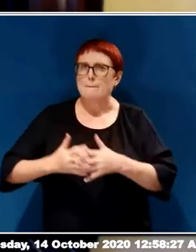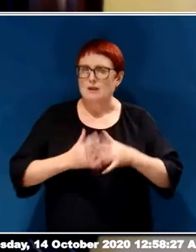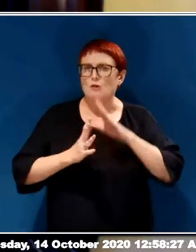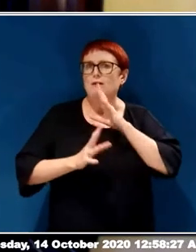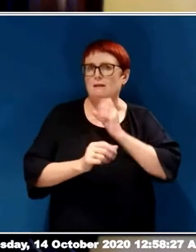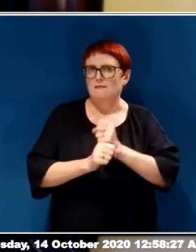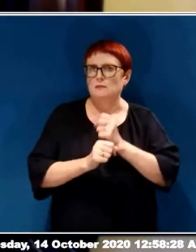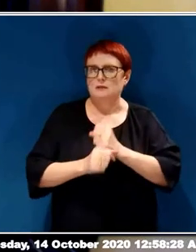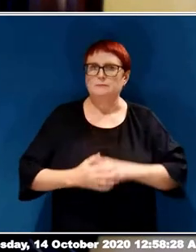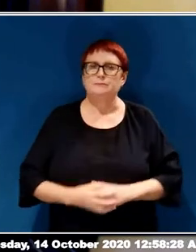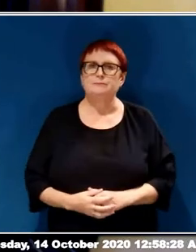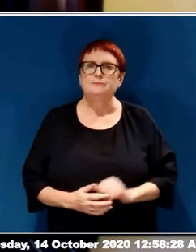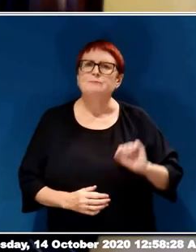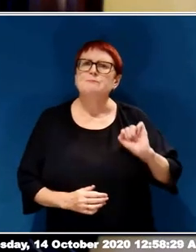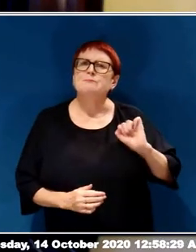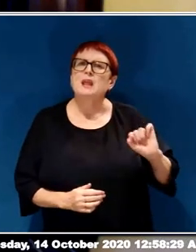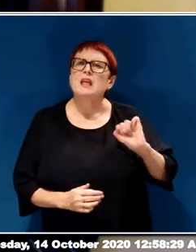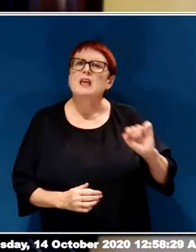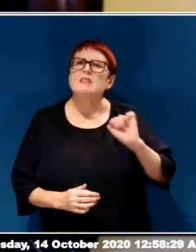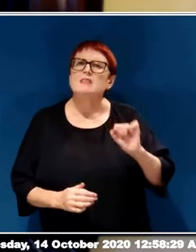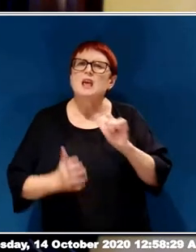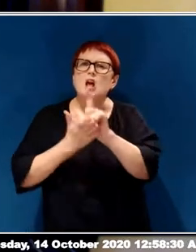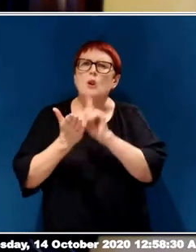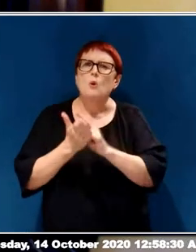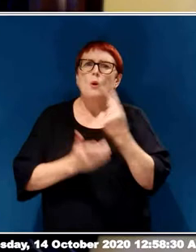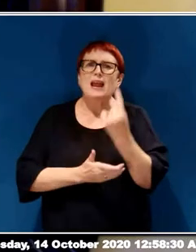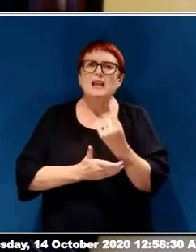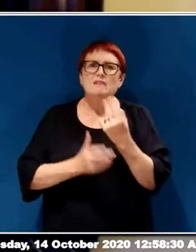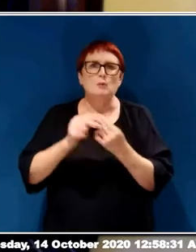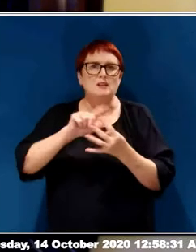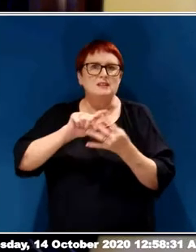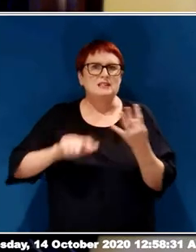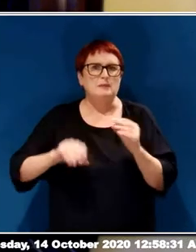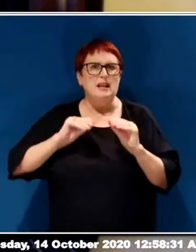Act, and that meant that those federal funds could be used for screening